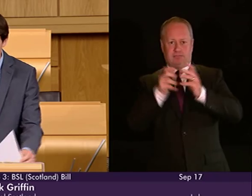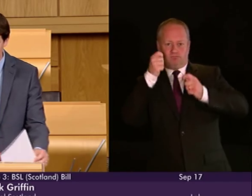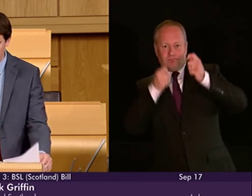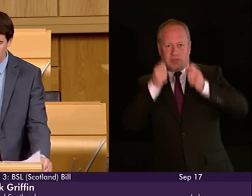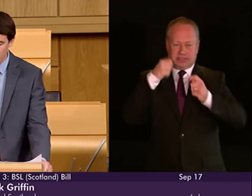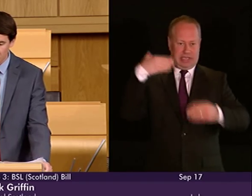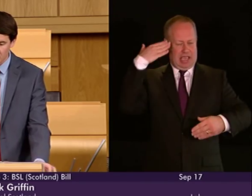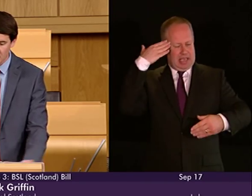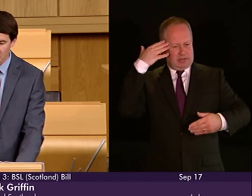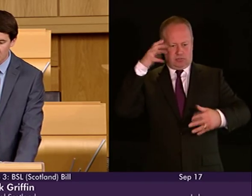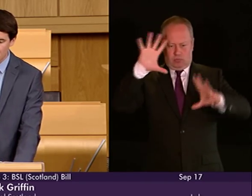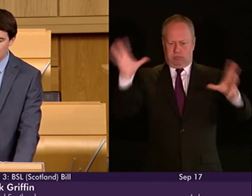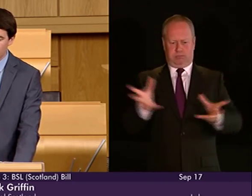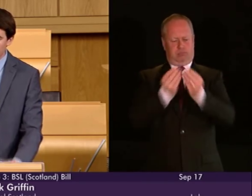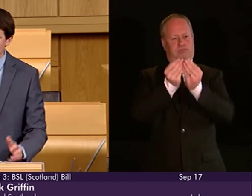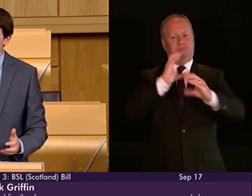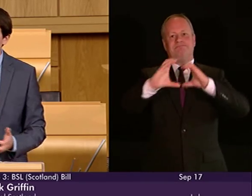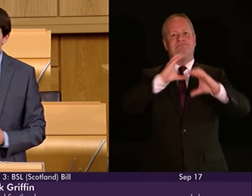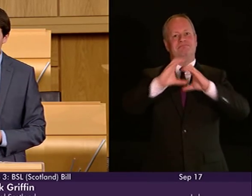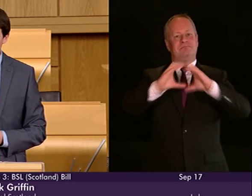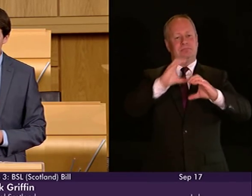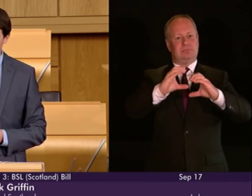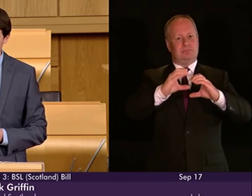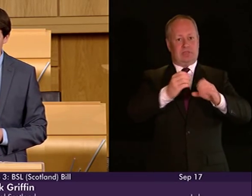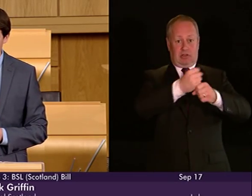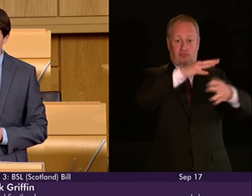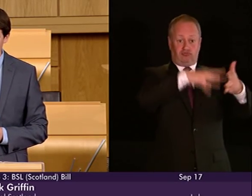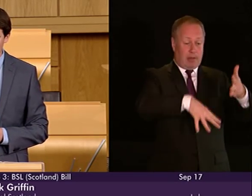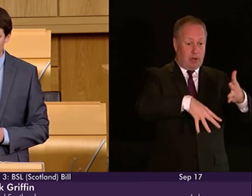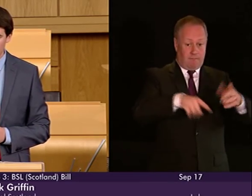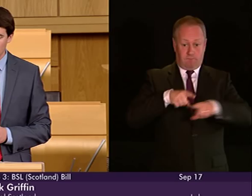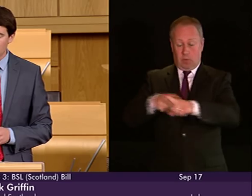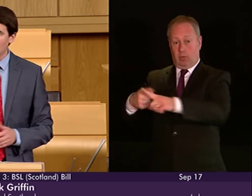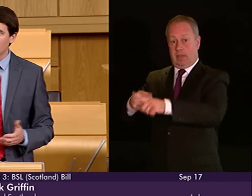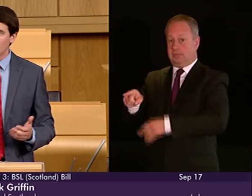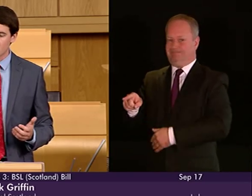are used to communicate. It has a different grammatical structure from English. Across